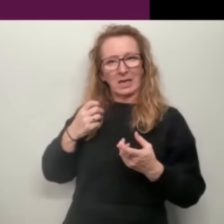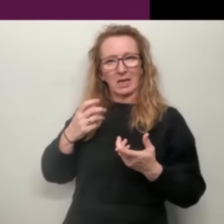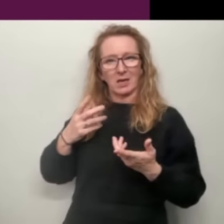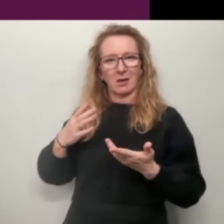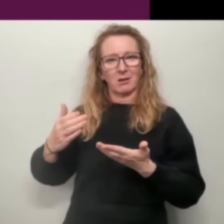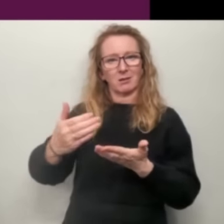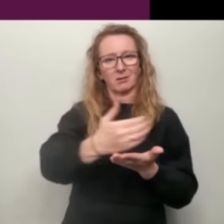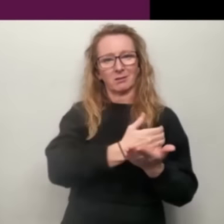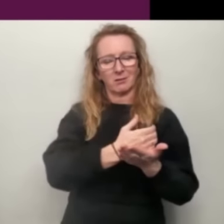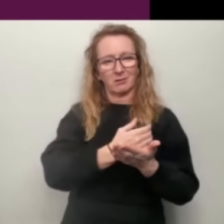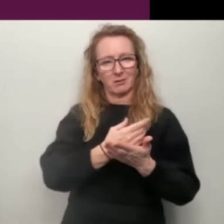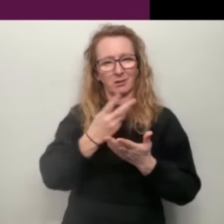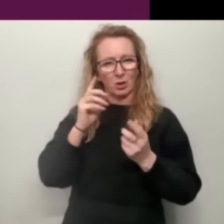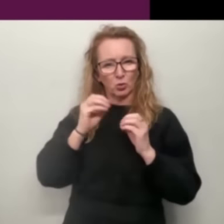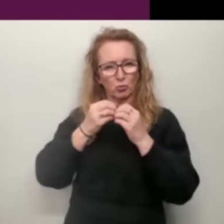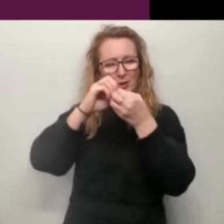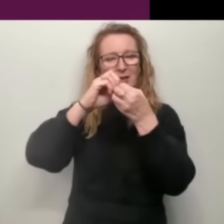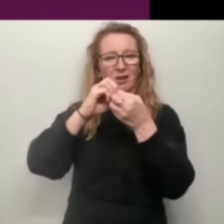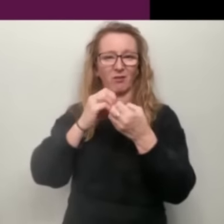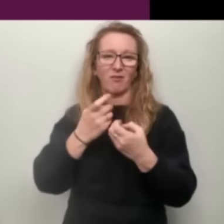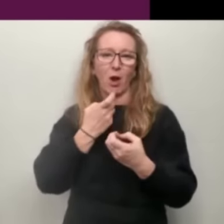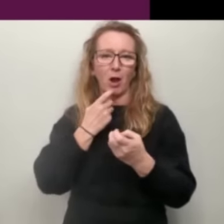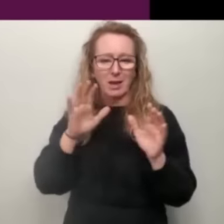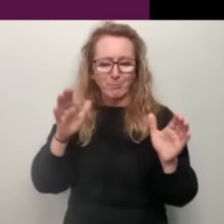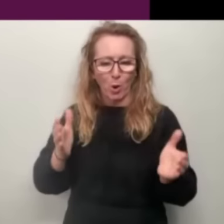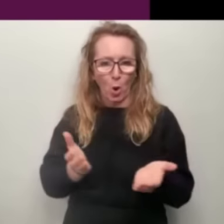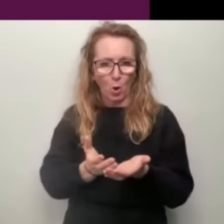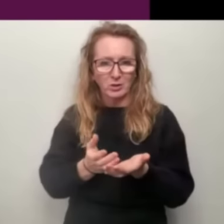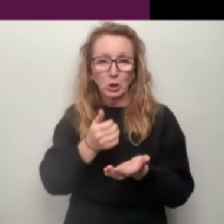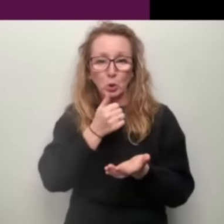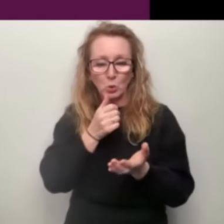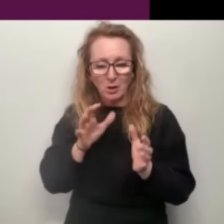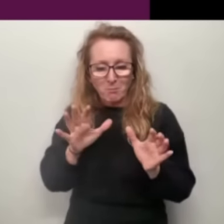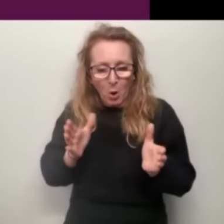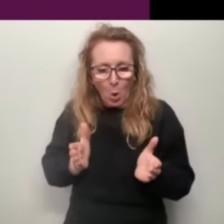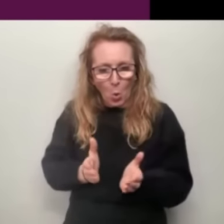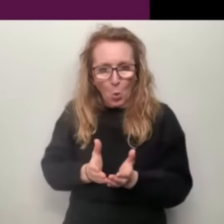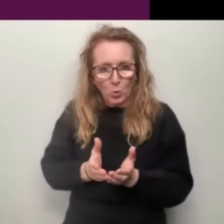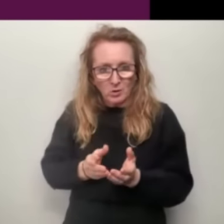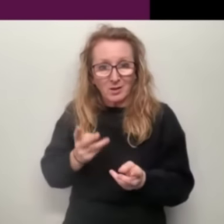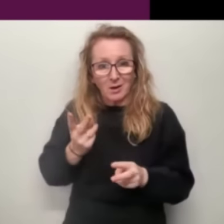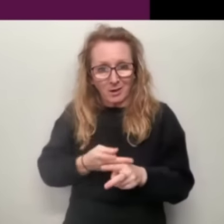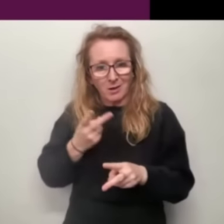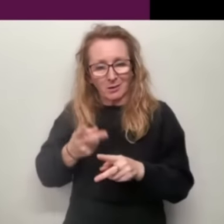for casting iron pots using a reusable mold. Before this, metal, usually iron